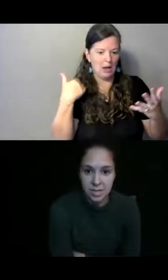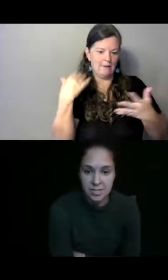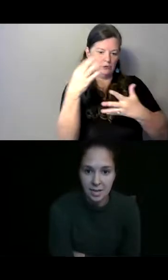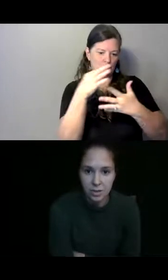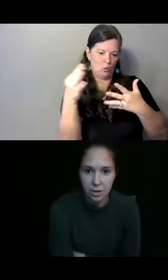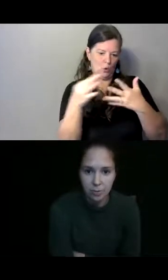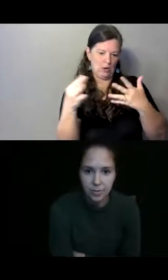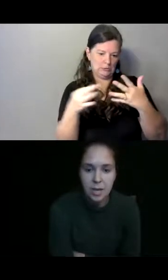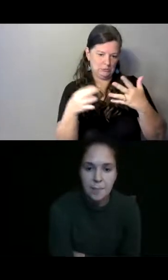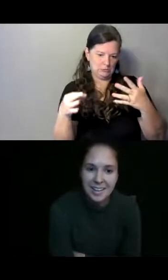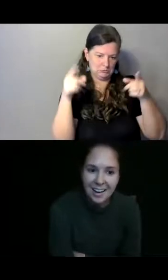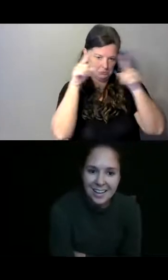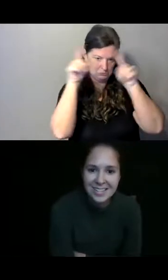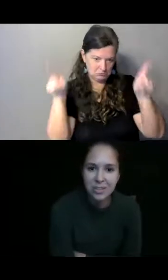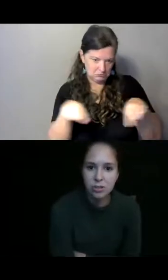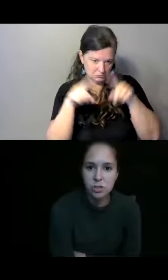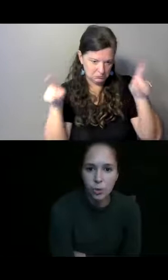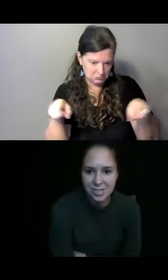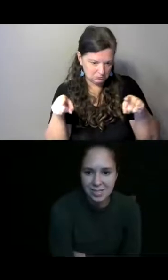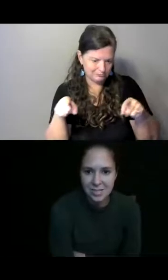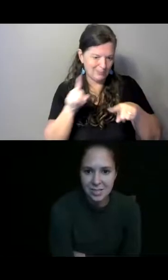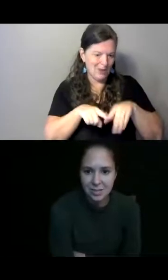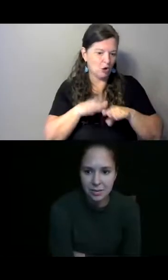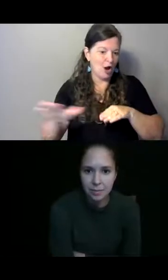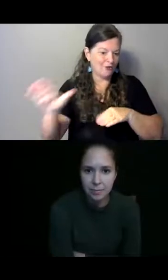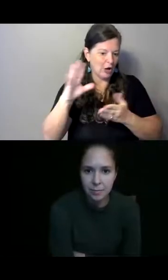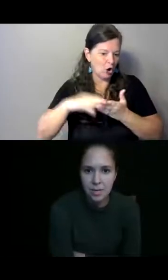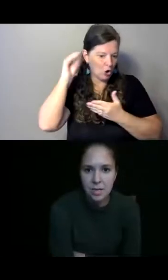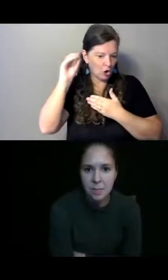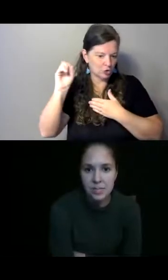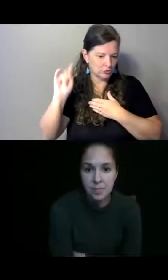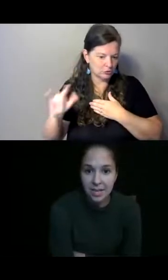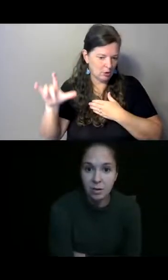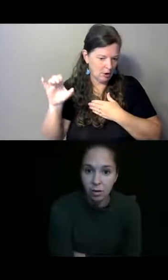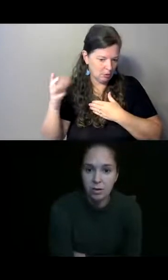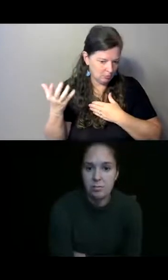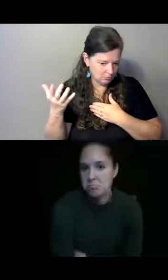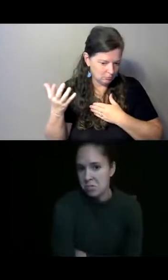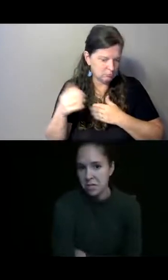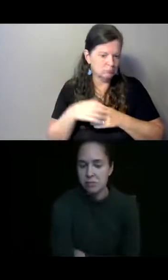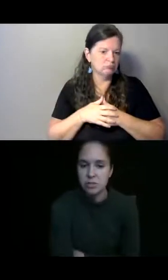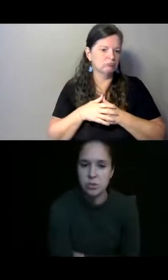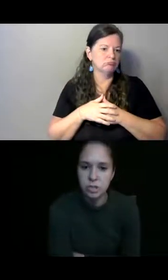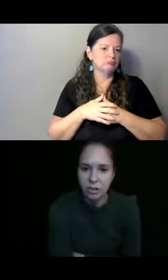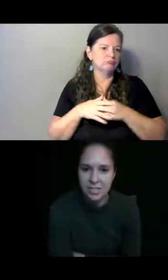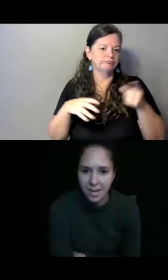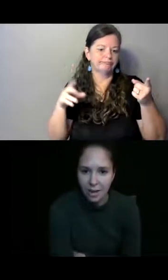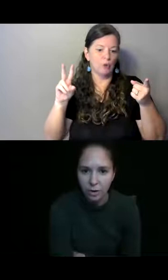Tic-Tac-Toe, because there are choices, depending on an individual's learning style,